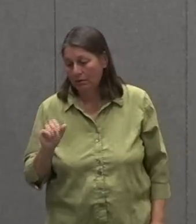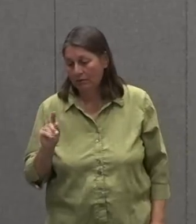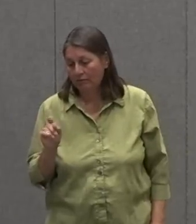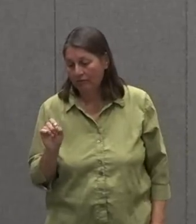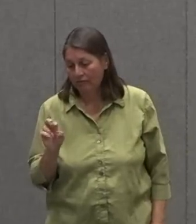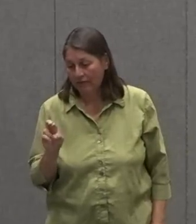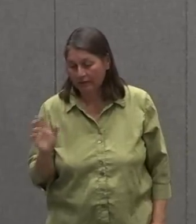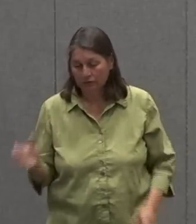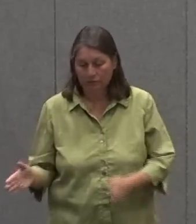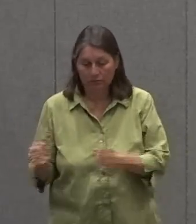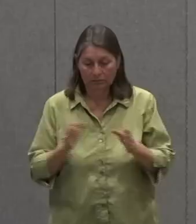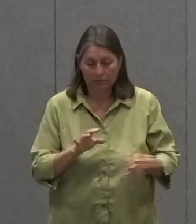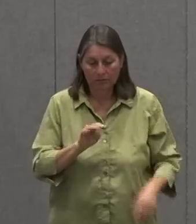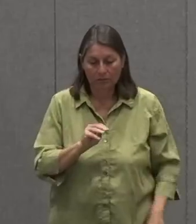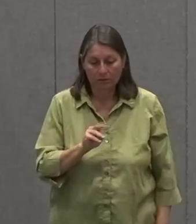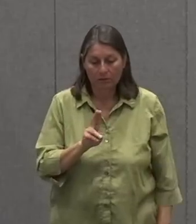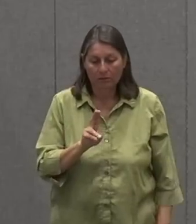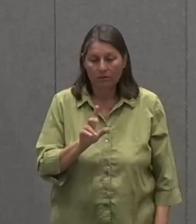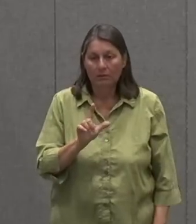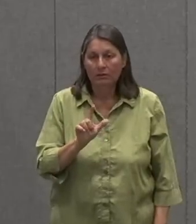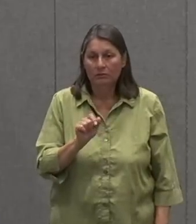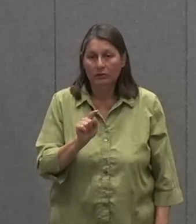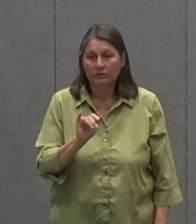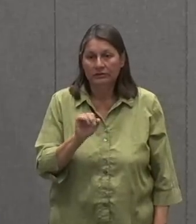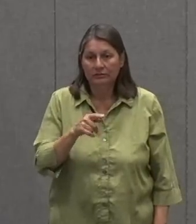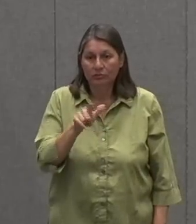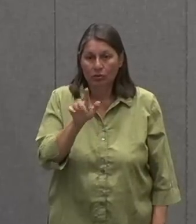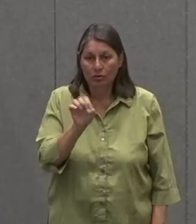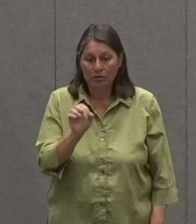multiple, and square number.